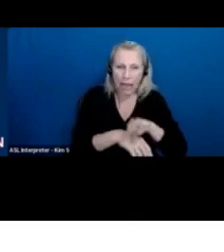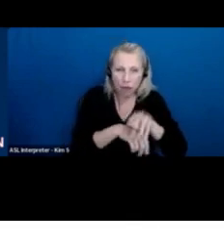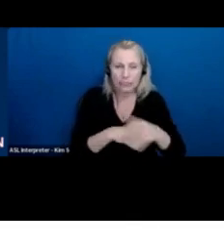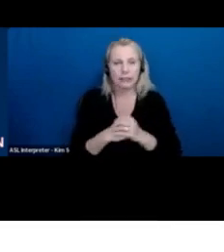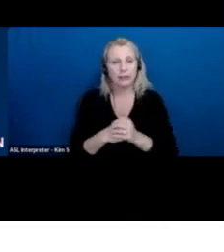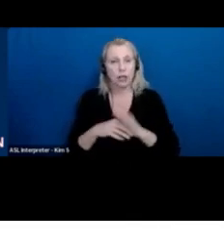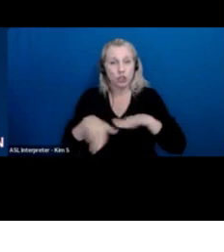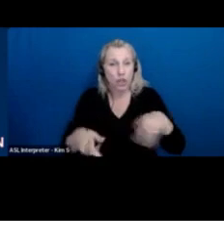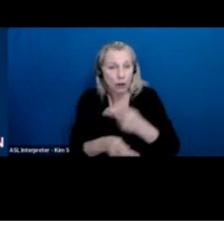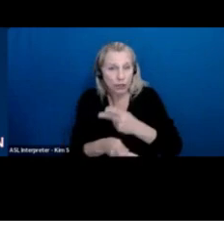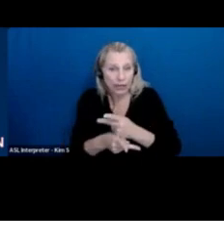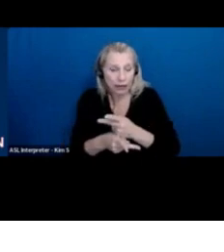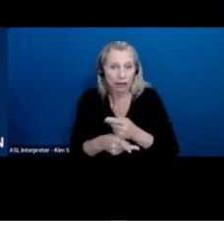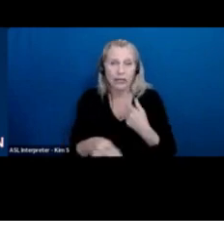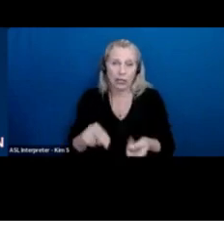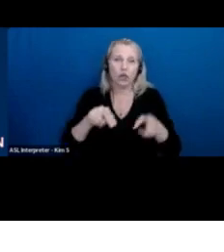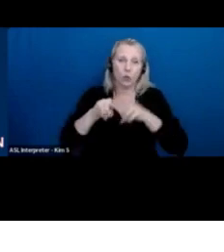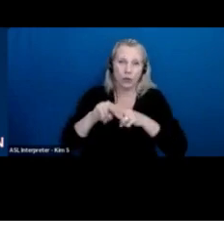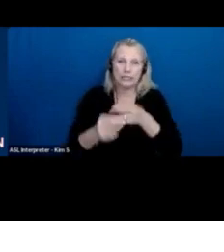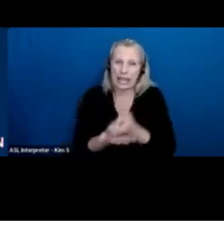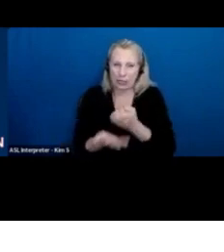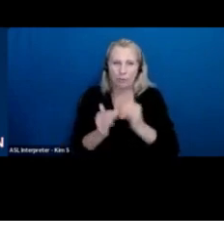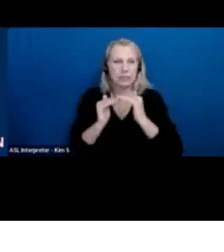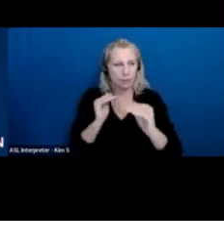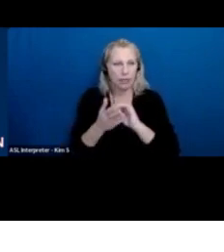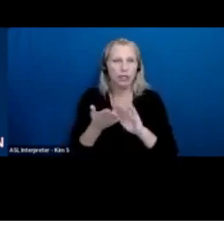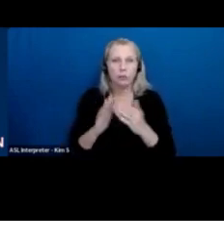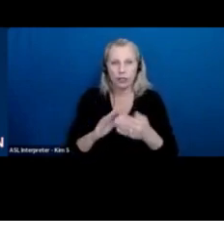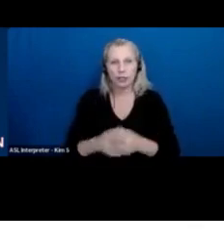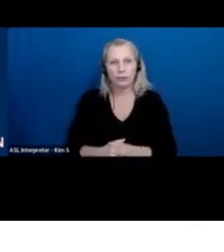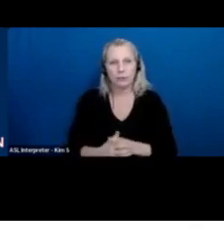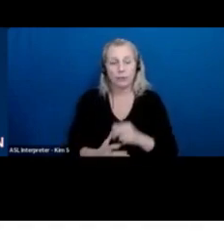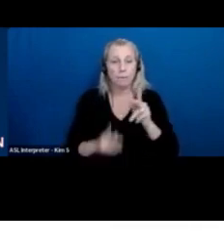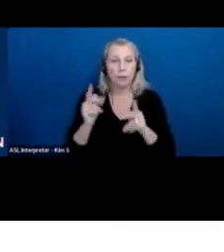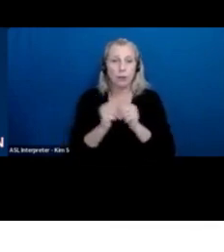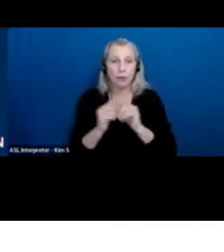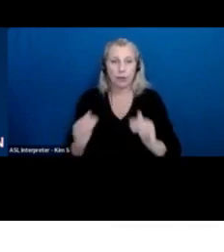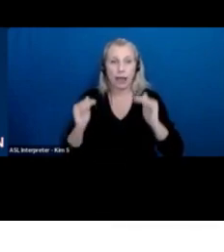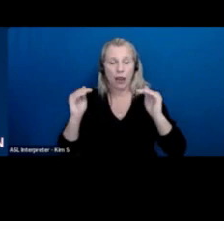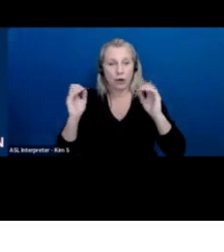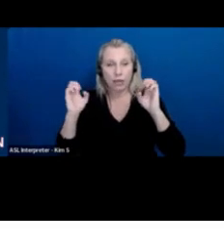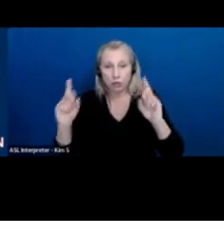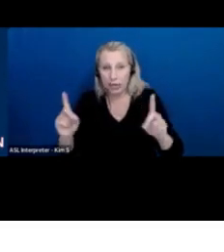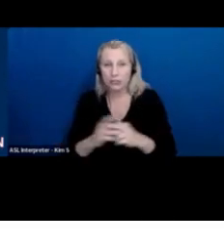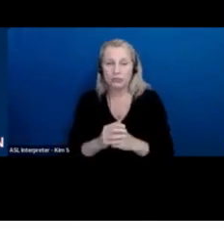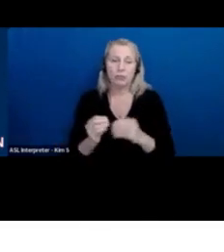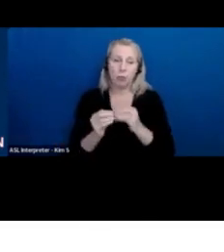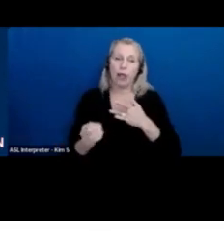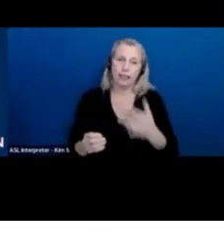help increase economic stability in communities. People with higher levels of education are more likely to be healthier and